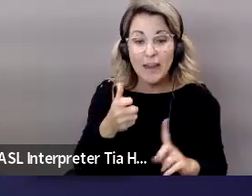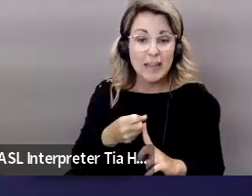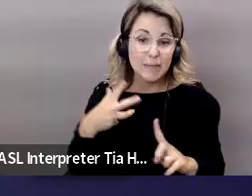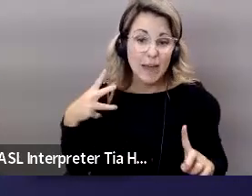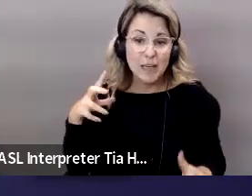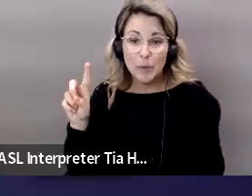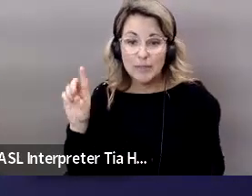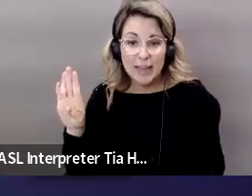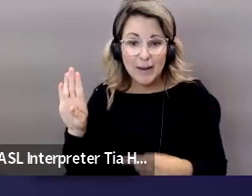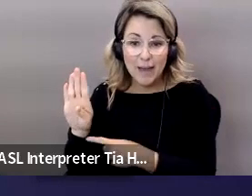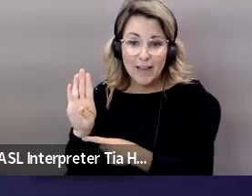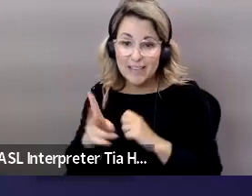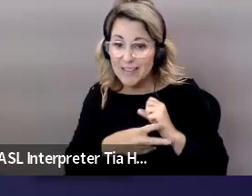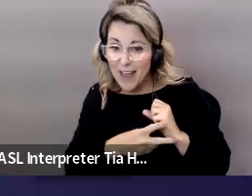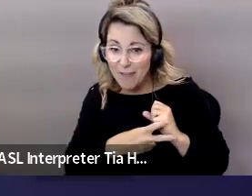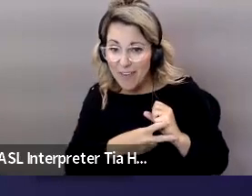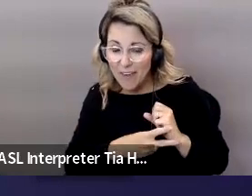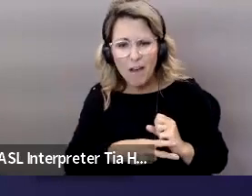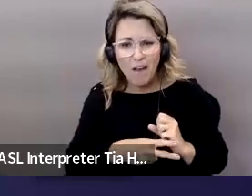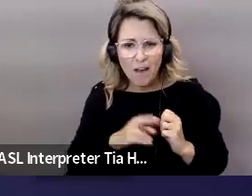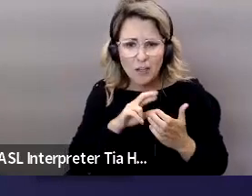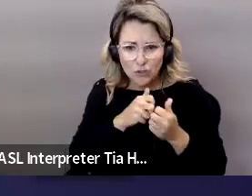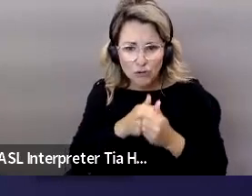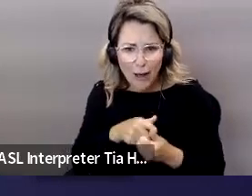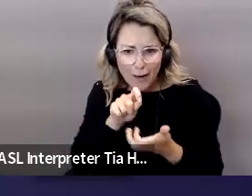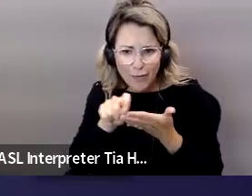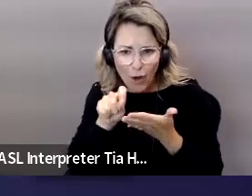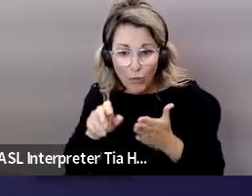of references, citations. You know, track the authors who are studying in these areas